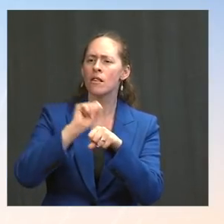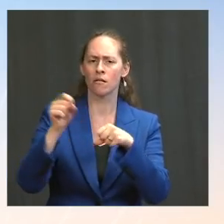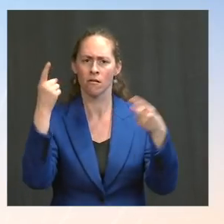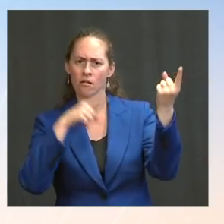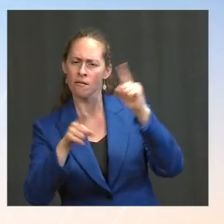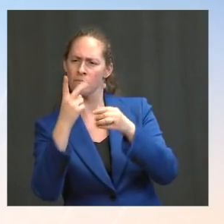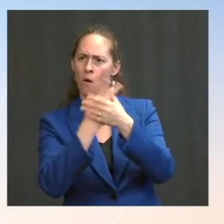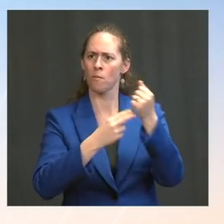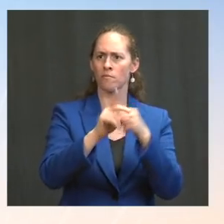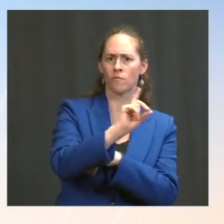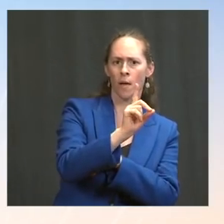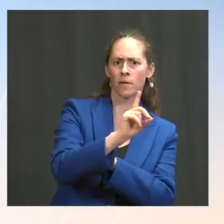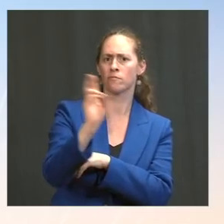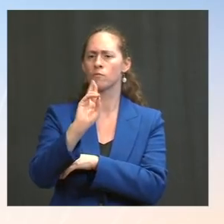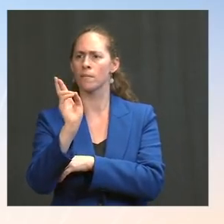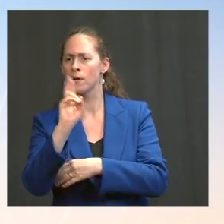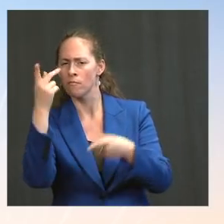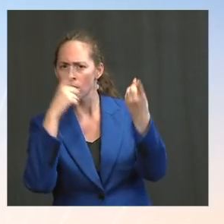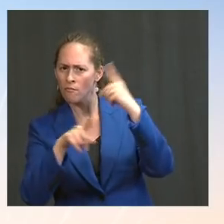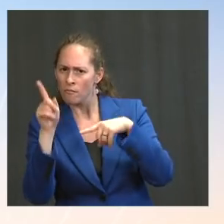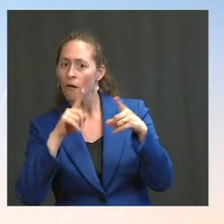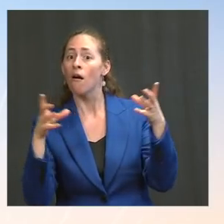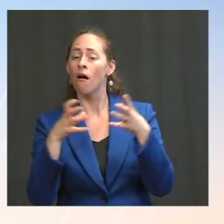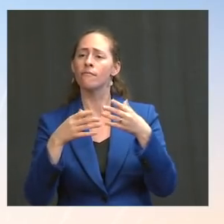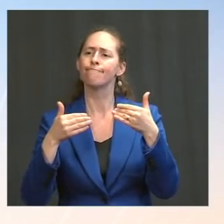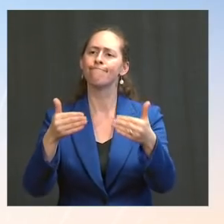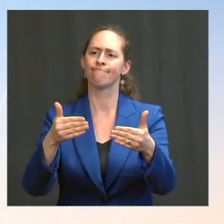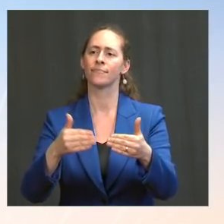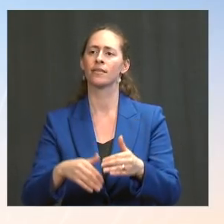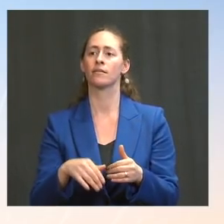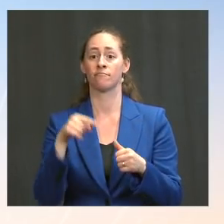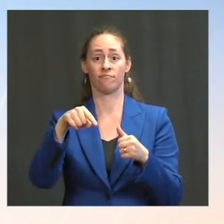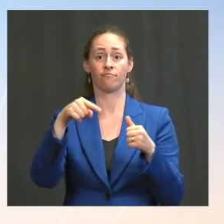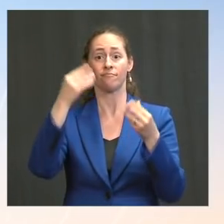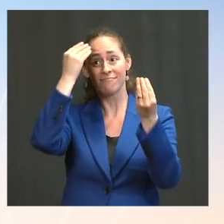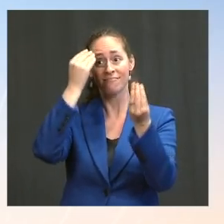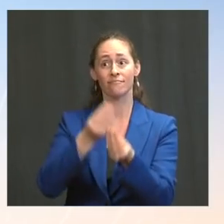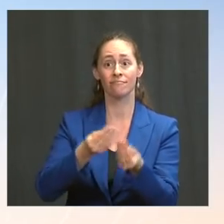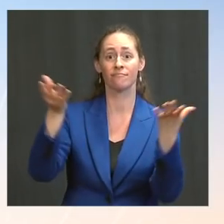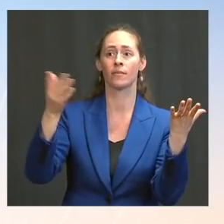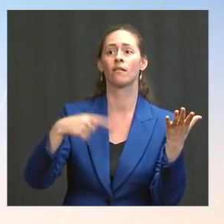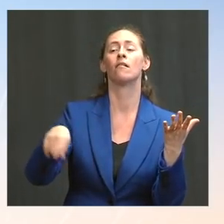And certainly he feels that this announcement and the decision by Secretary Austin is a step forward. Go ahead.